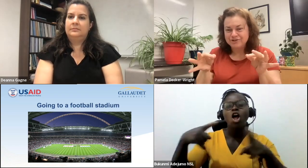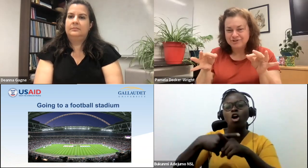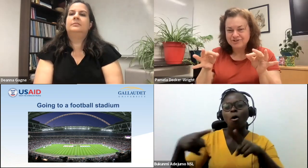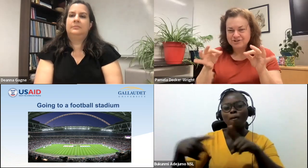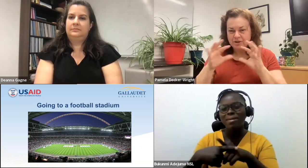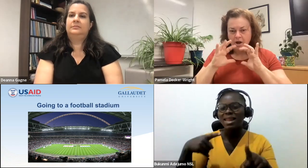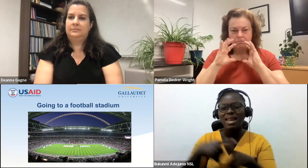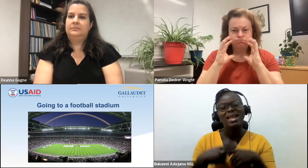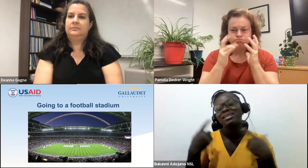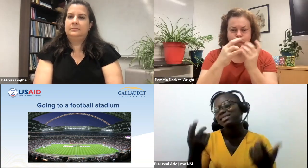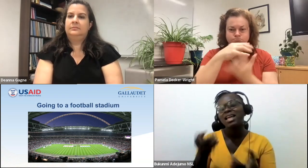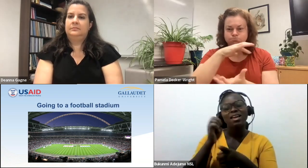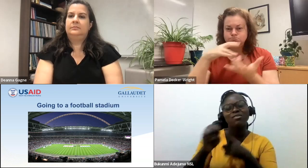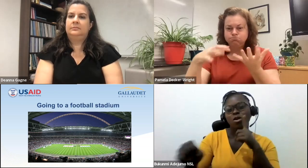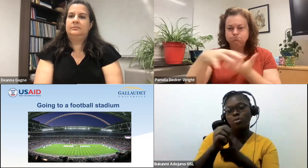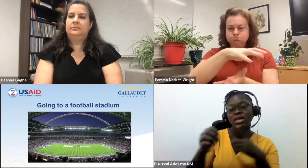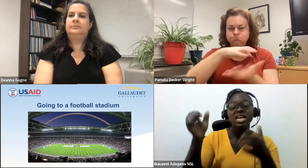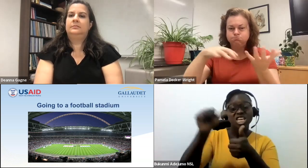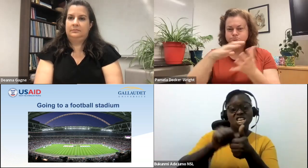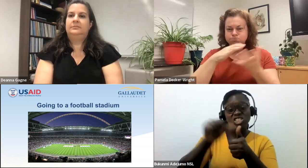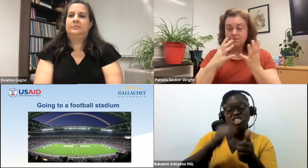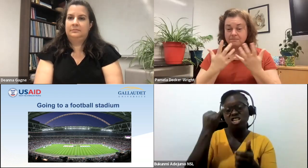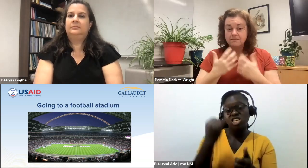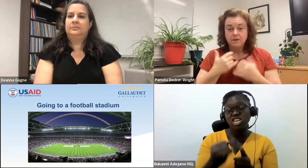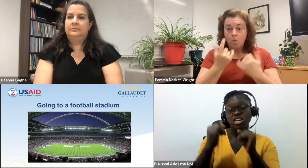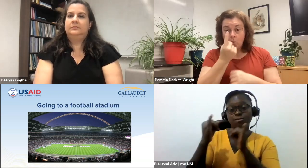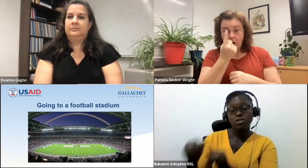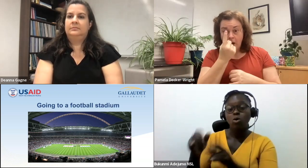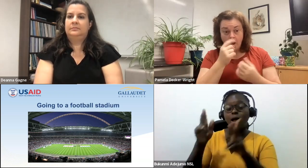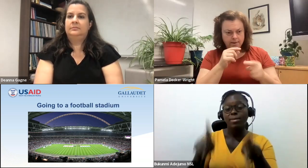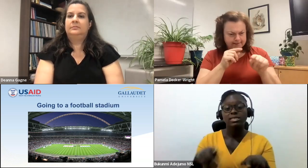It's one part of one incredibly complex language.